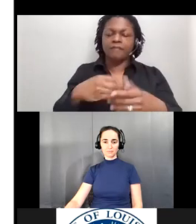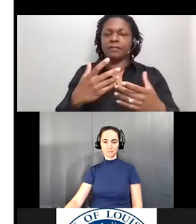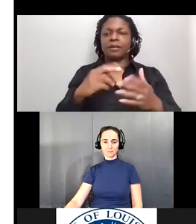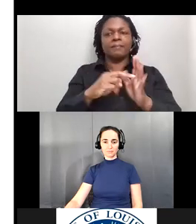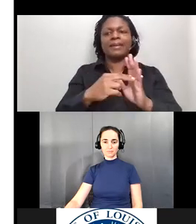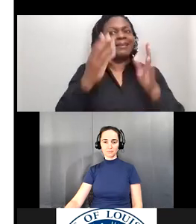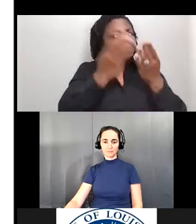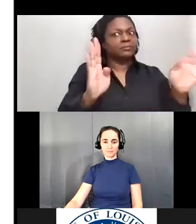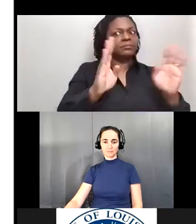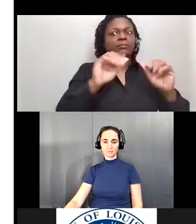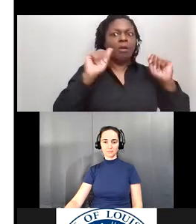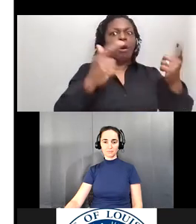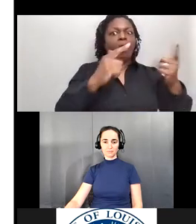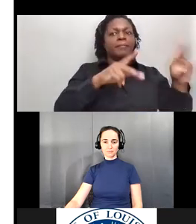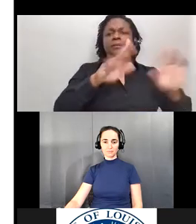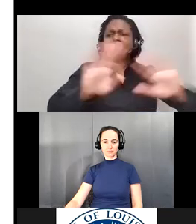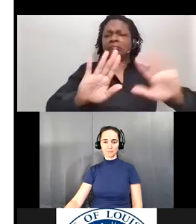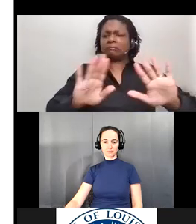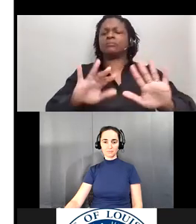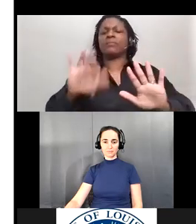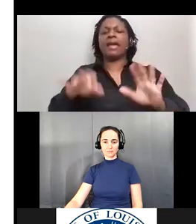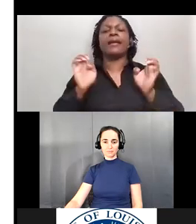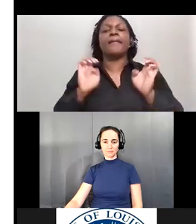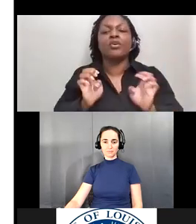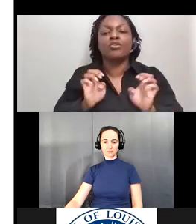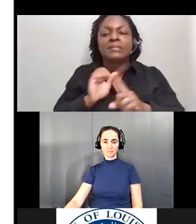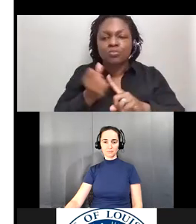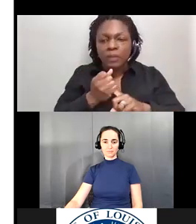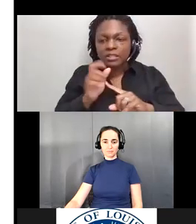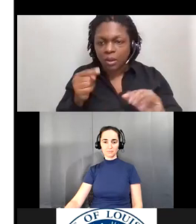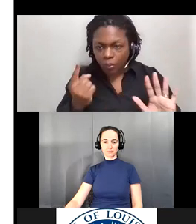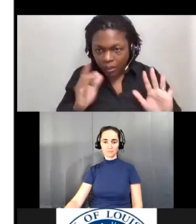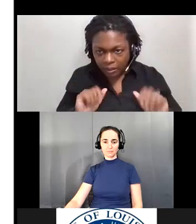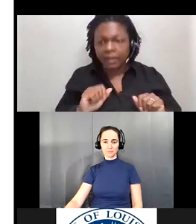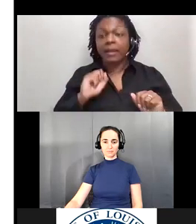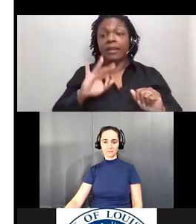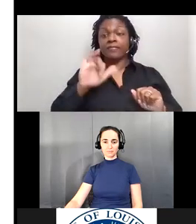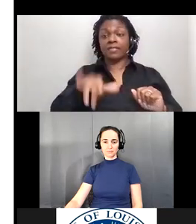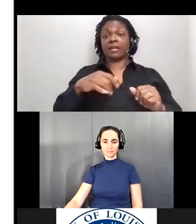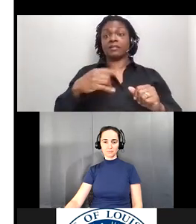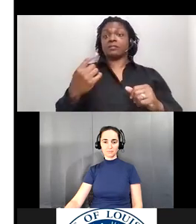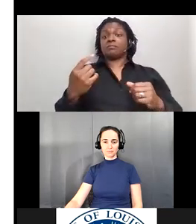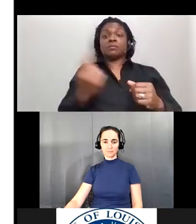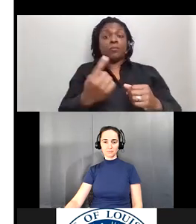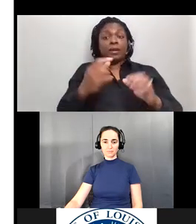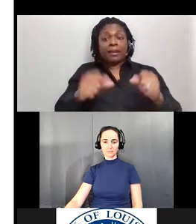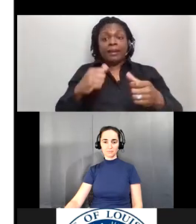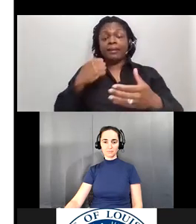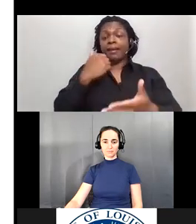know this information because if we can find somebody that can help law enforcement help you. 15:50:58 Then we want to make sure that those